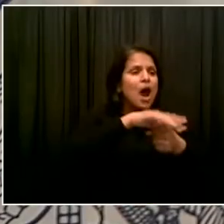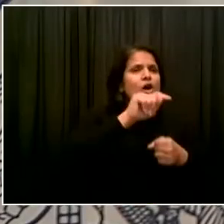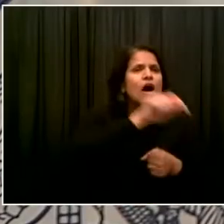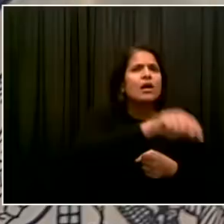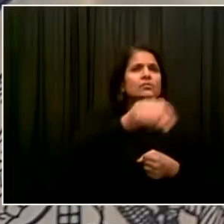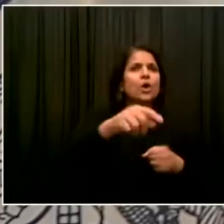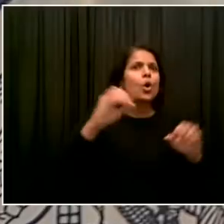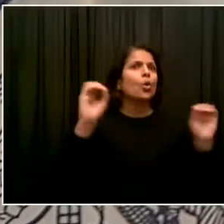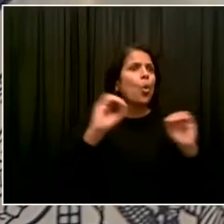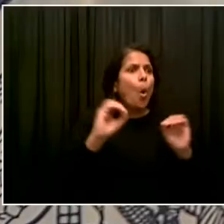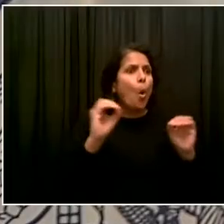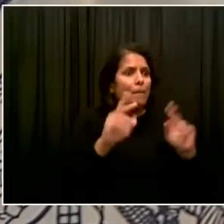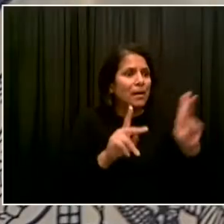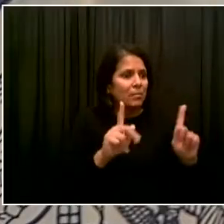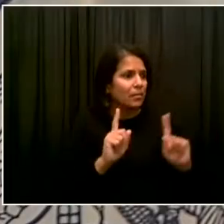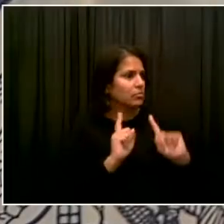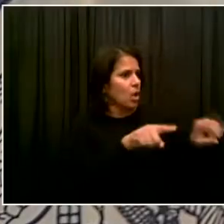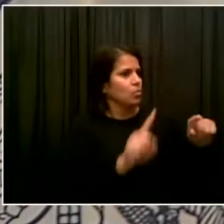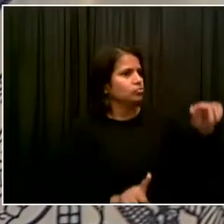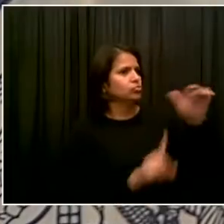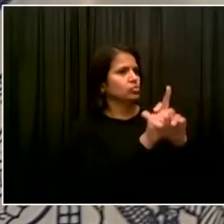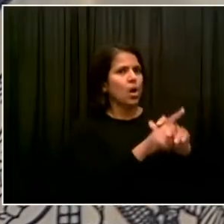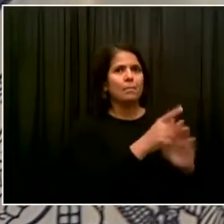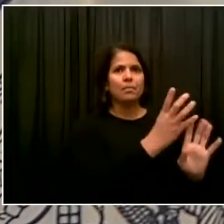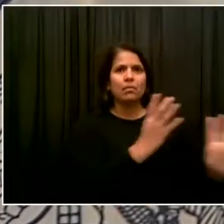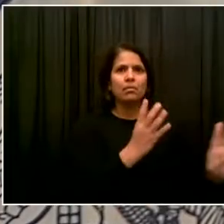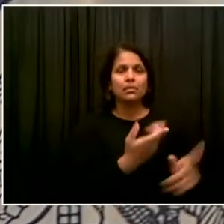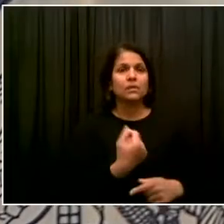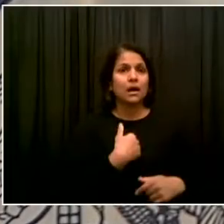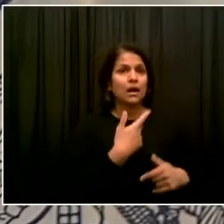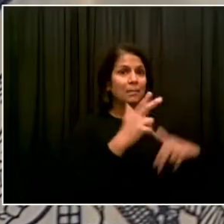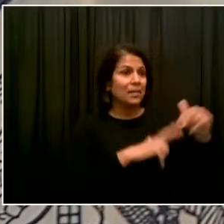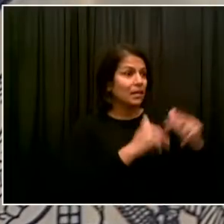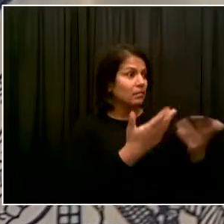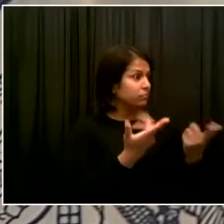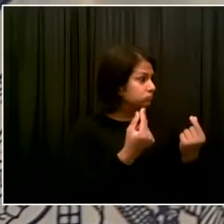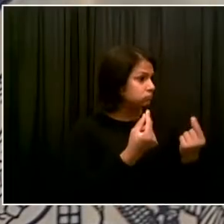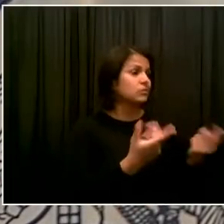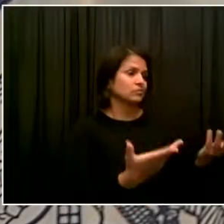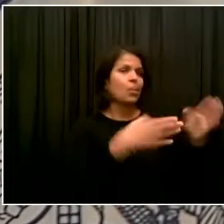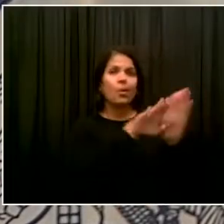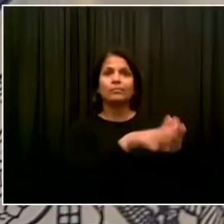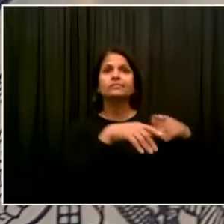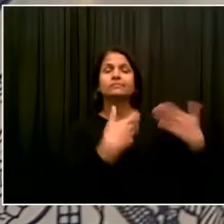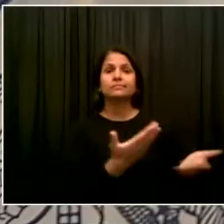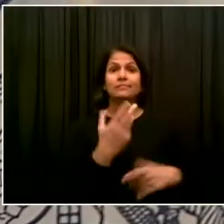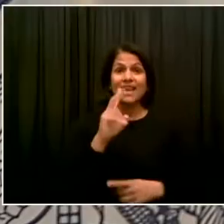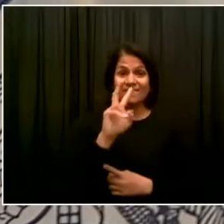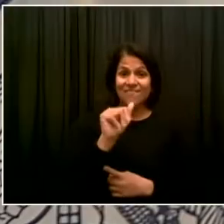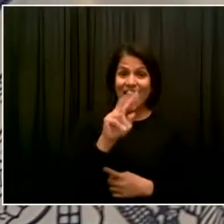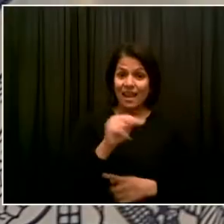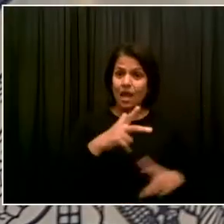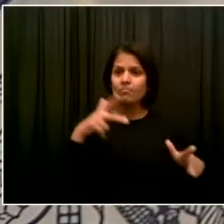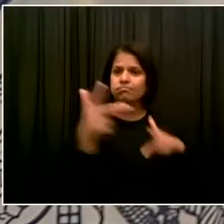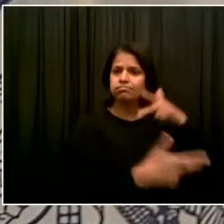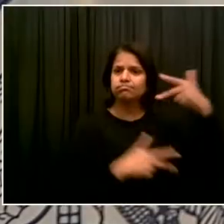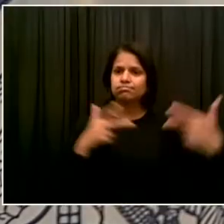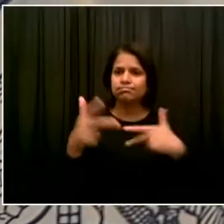MOMENT. WE SAW A VERY DECREASED DEMAND AT SITES AND WE MOVE TO FOCUS ON MOBILE SITES